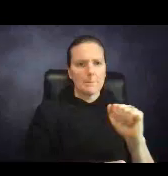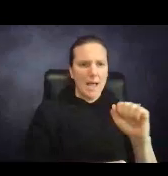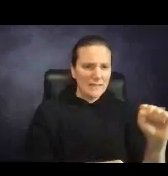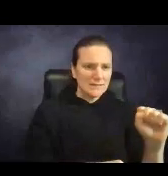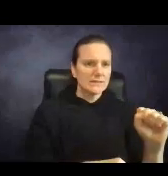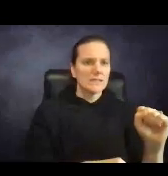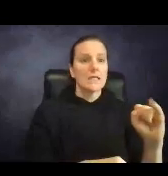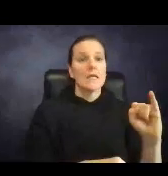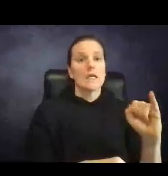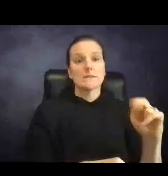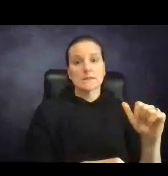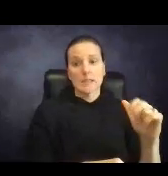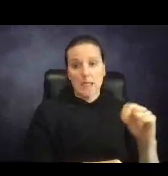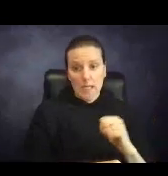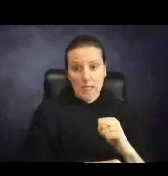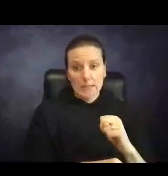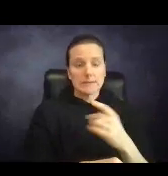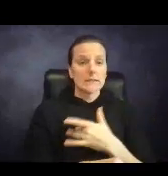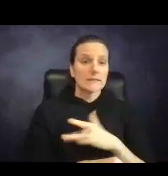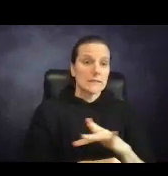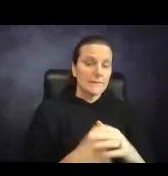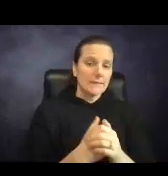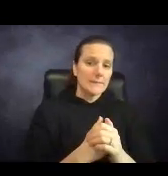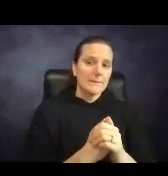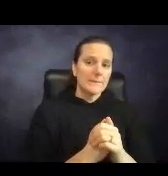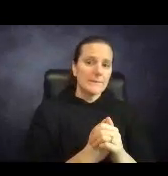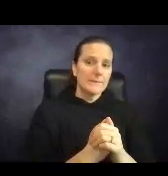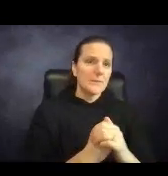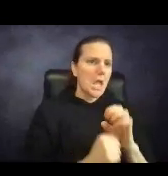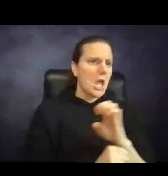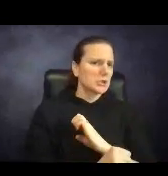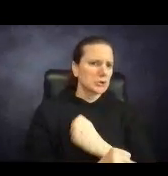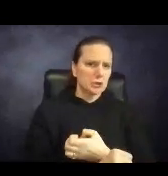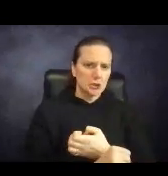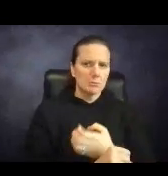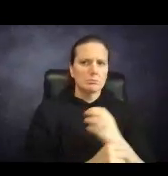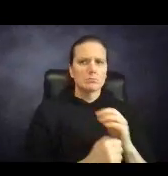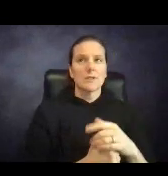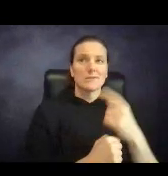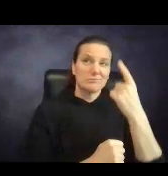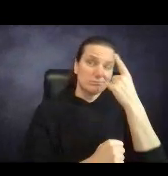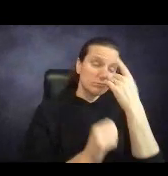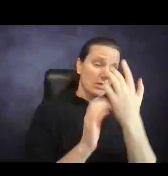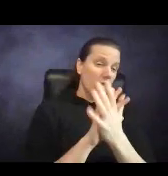So again, addressing pre-diabetes improves energy for sure. Brain fog and poor motivation, I forgot